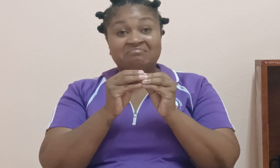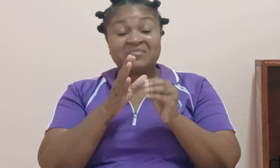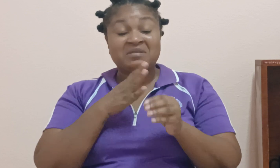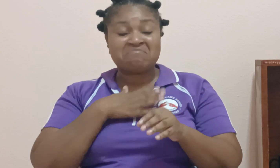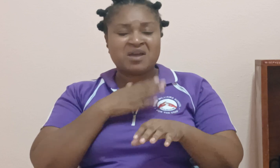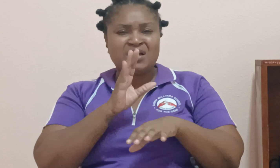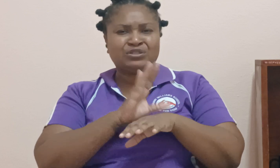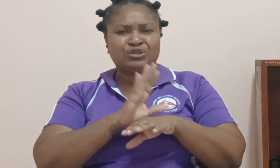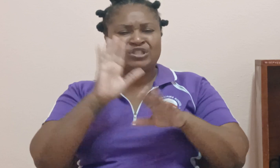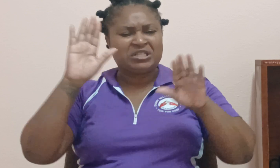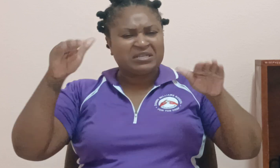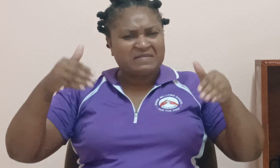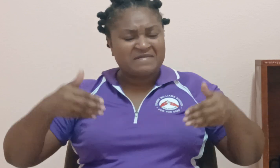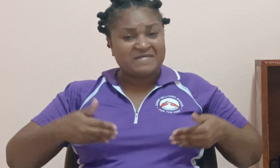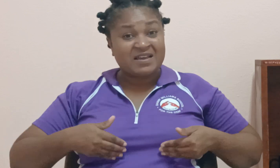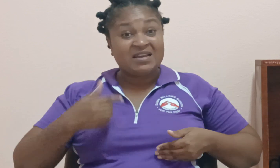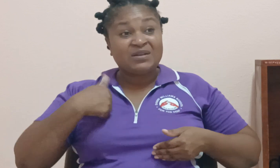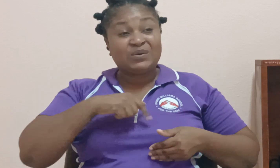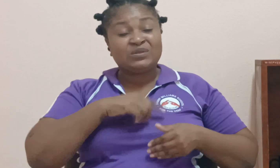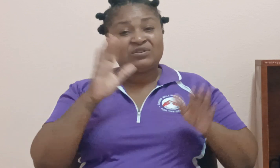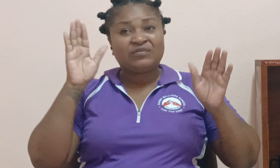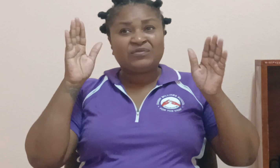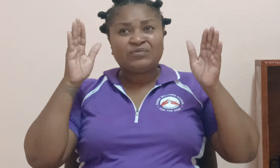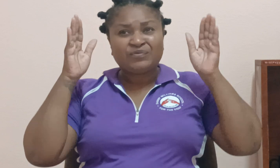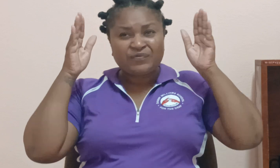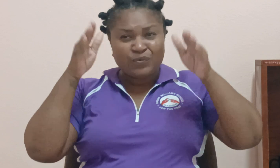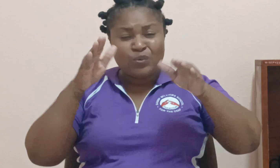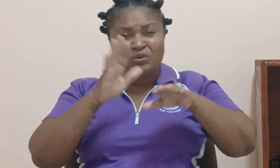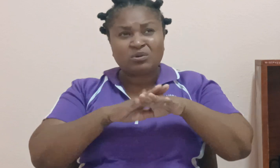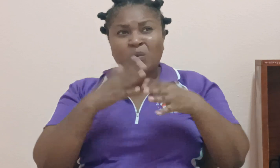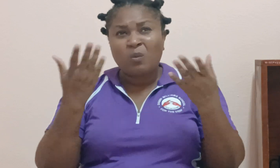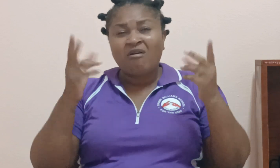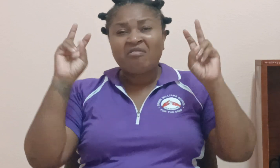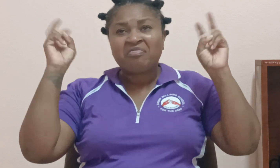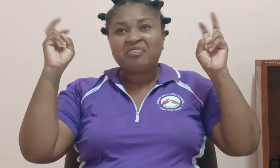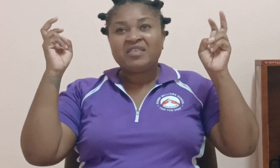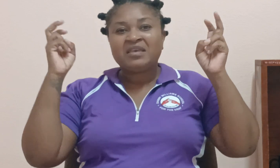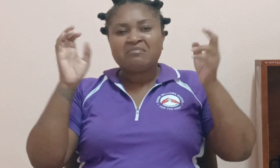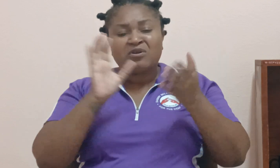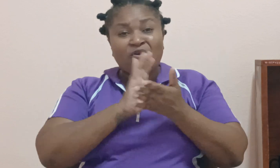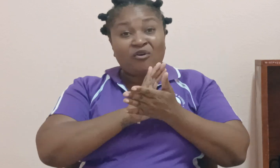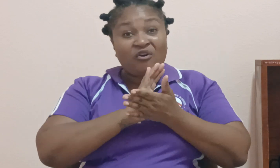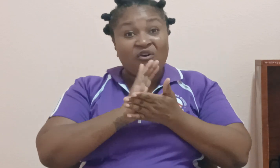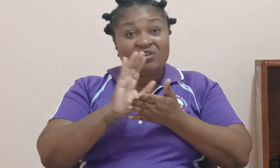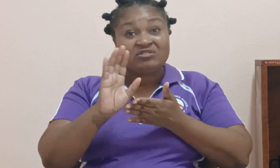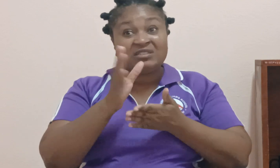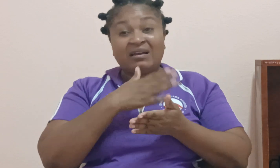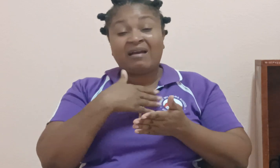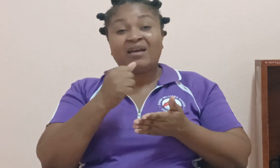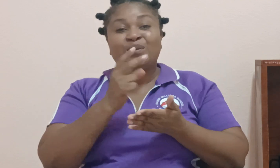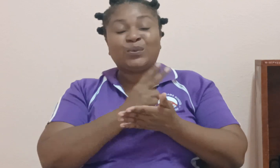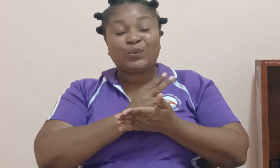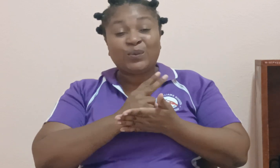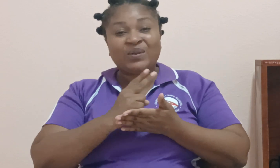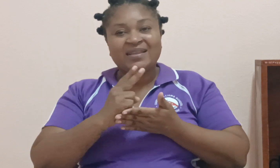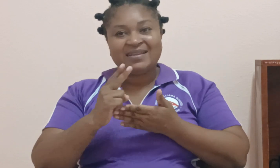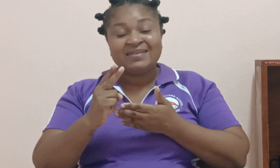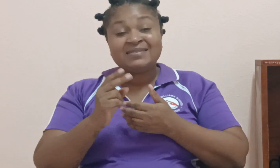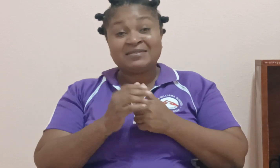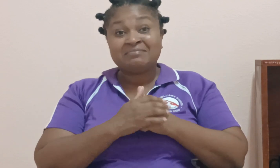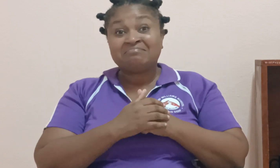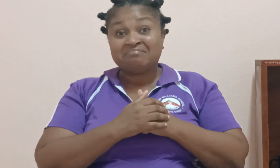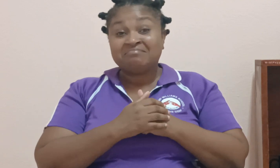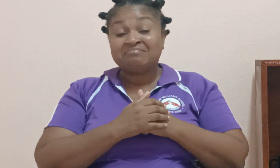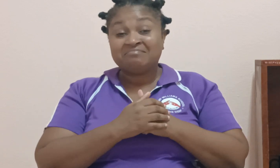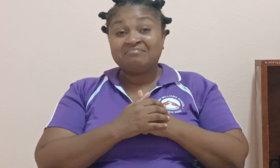invited us to I focus on the theme of “consecration and holiness”.